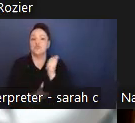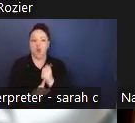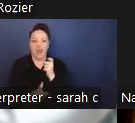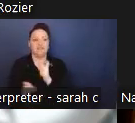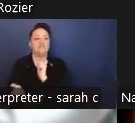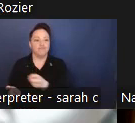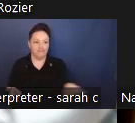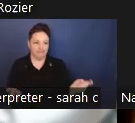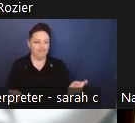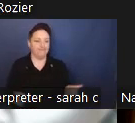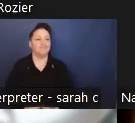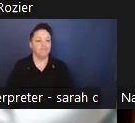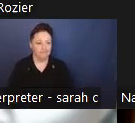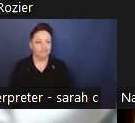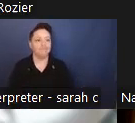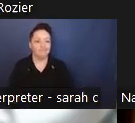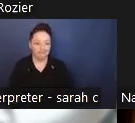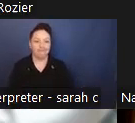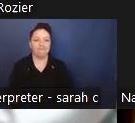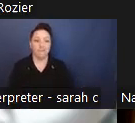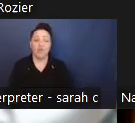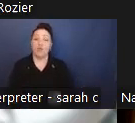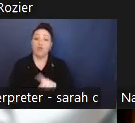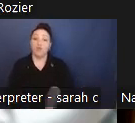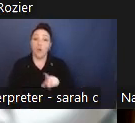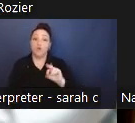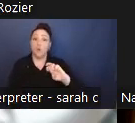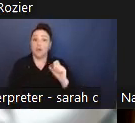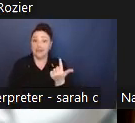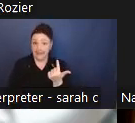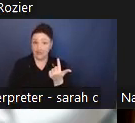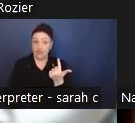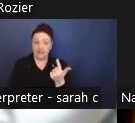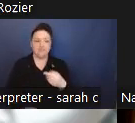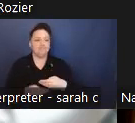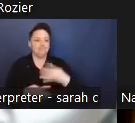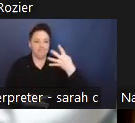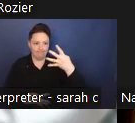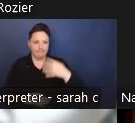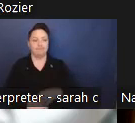across the state and those organizations as you see here are Bradley Angel, Bridges Oregon,